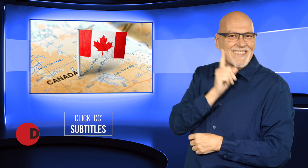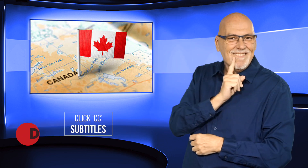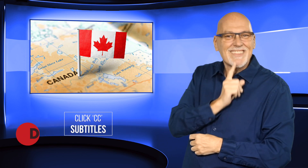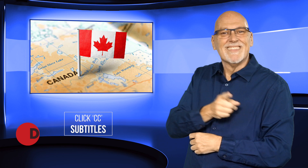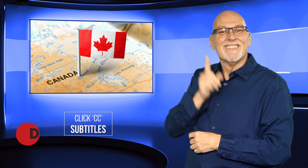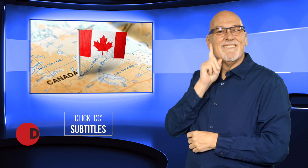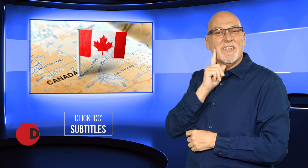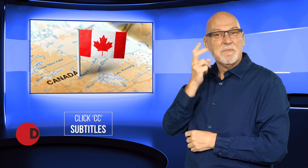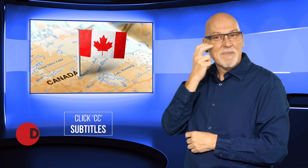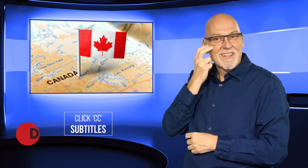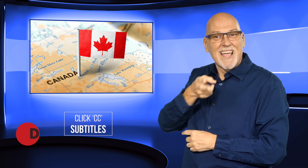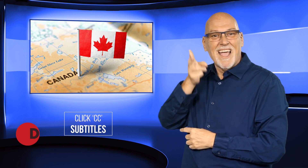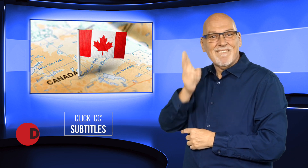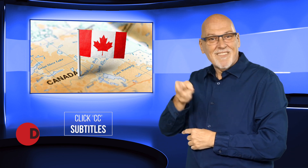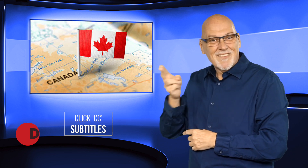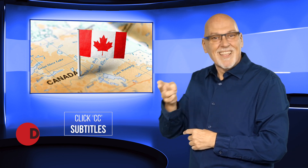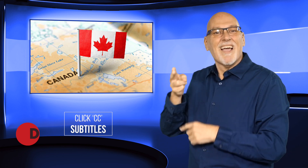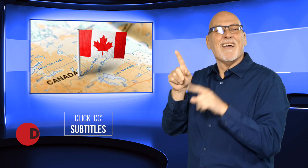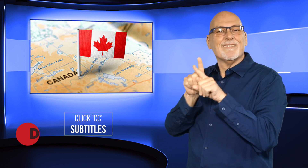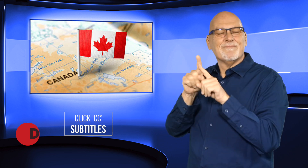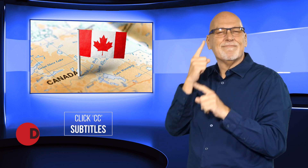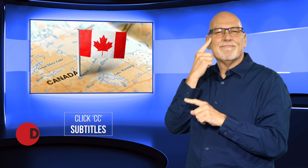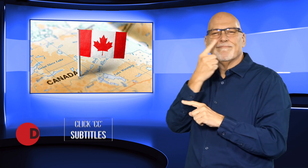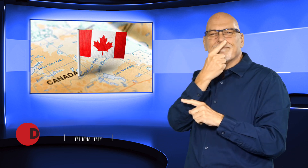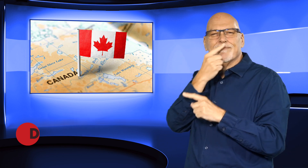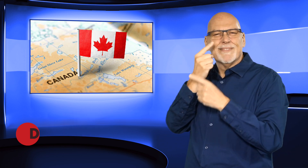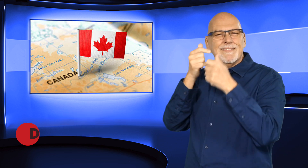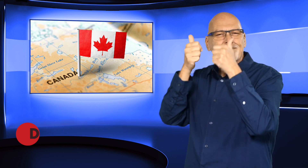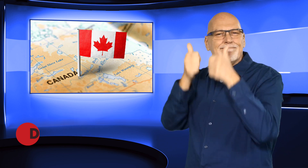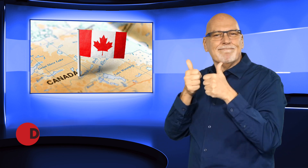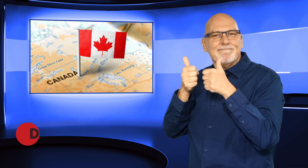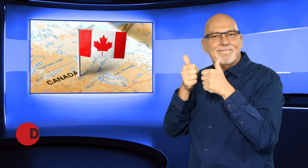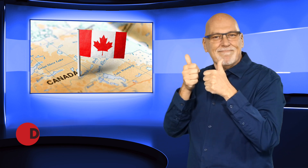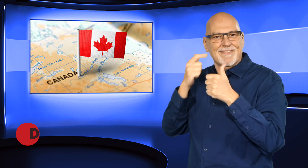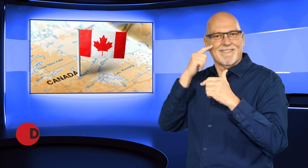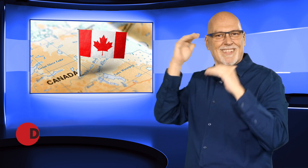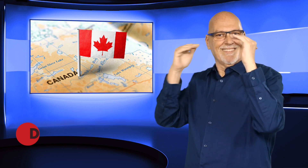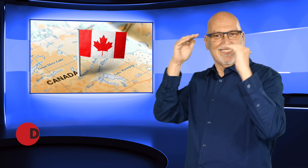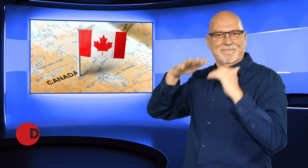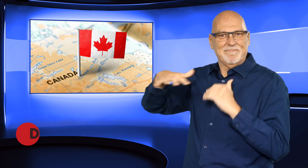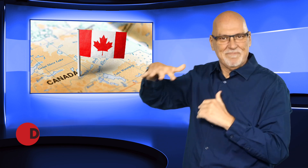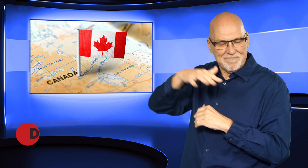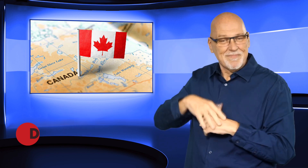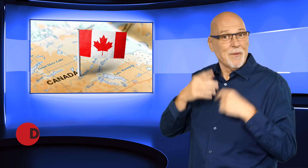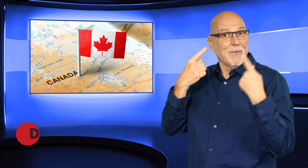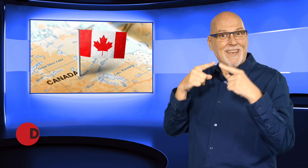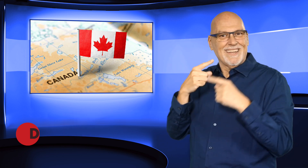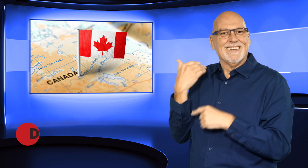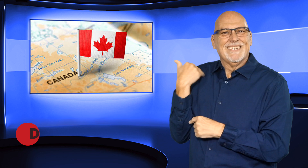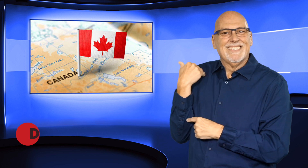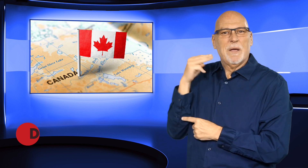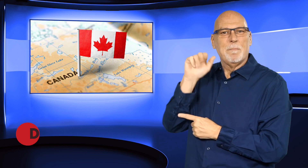the Deaf, Deaf-Blind, Hard of Hearing, and Visually Impaired Adults